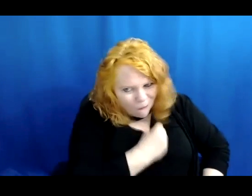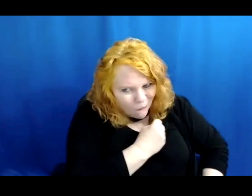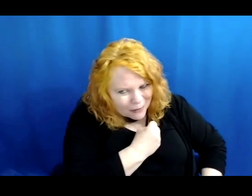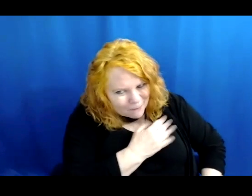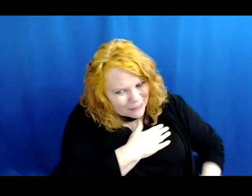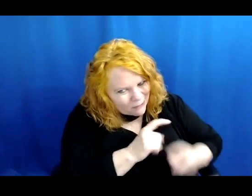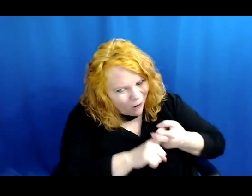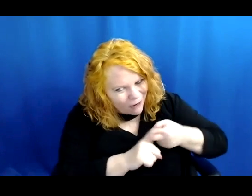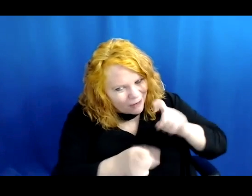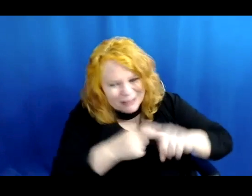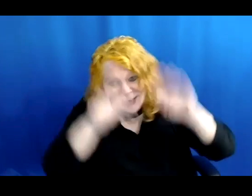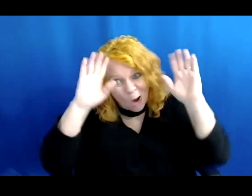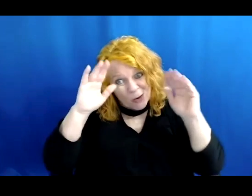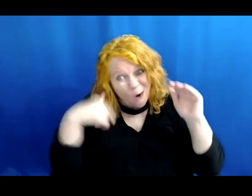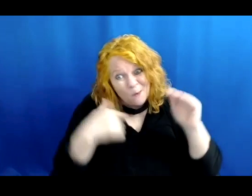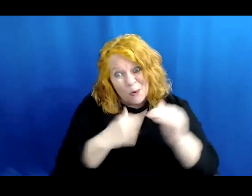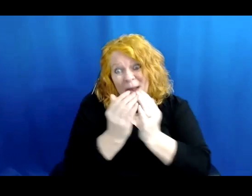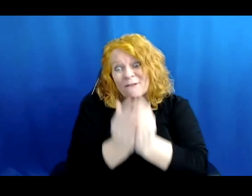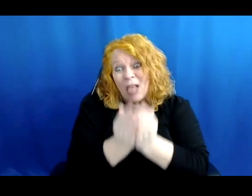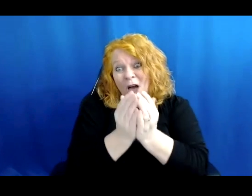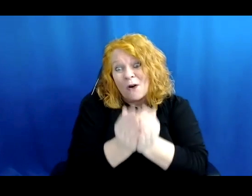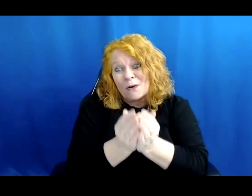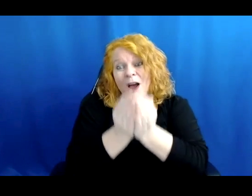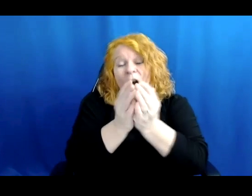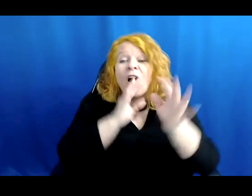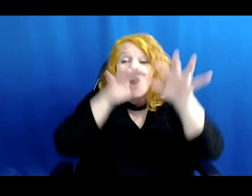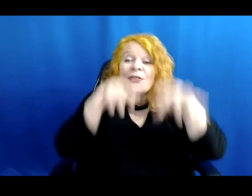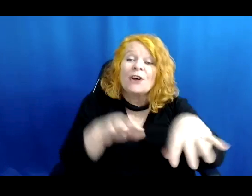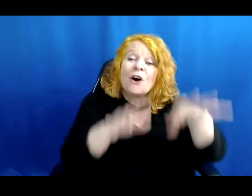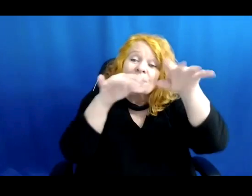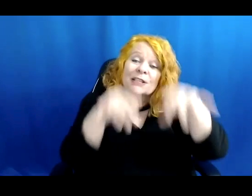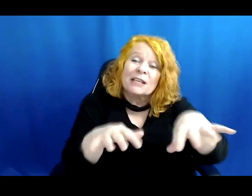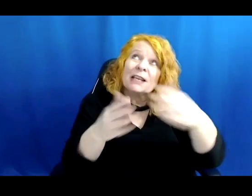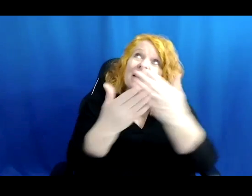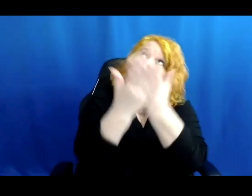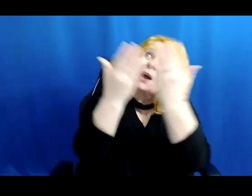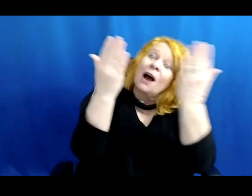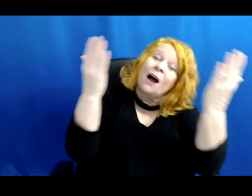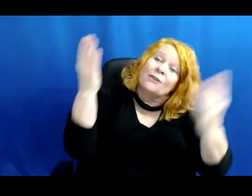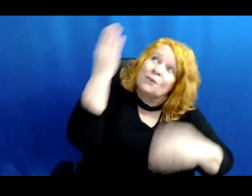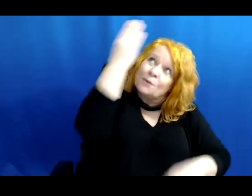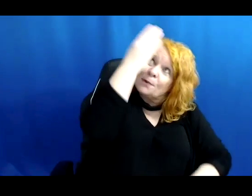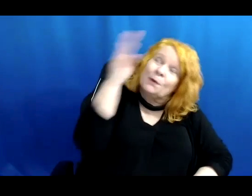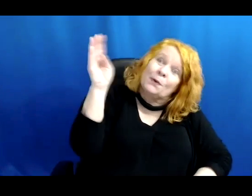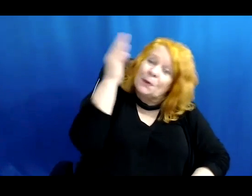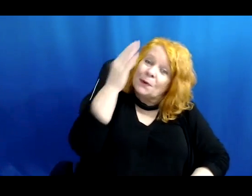We hope we float. On the open seas, under the bright blue sky,